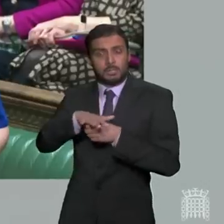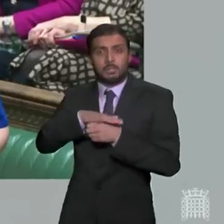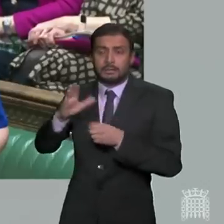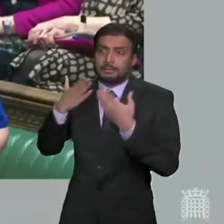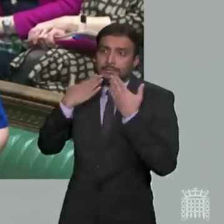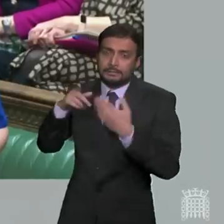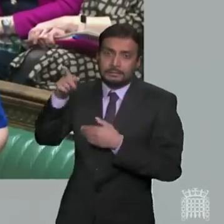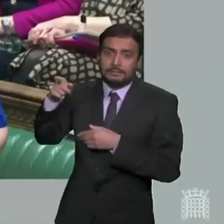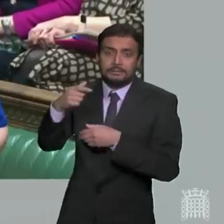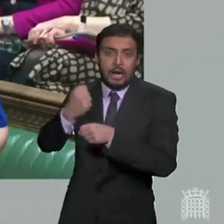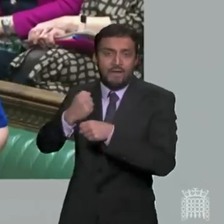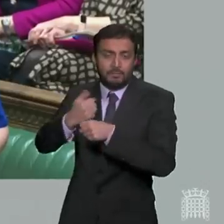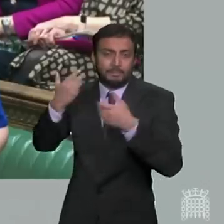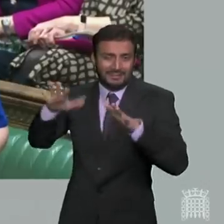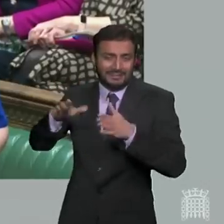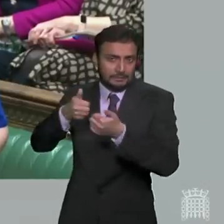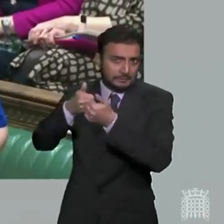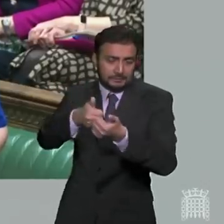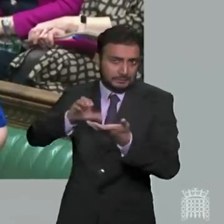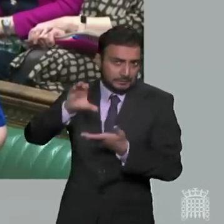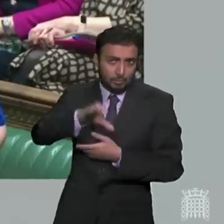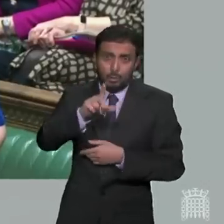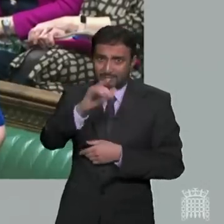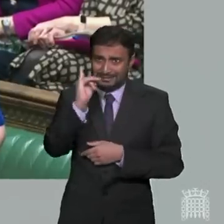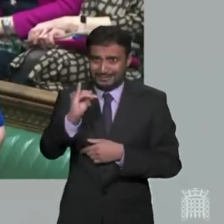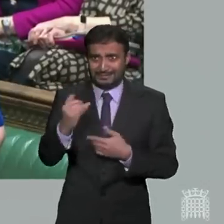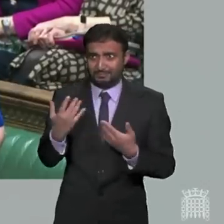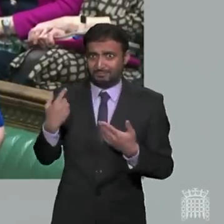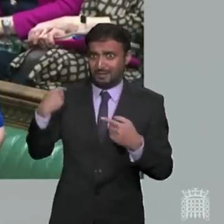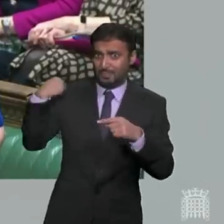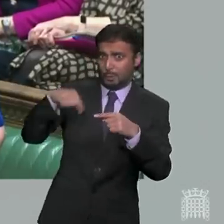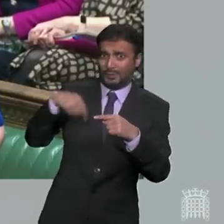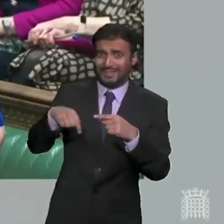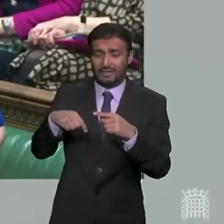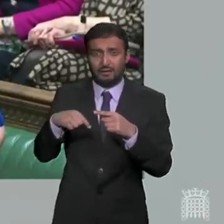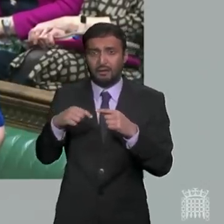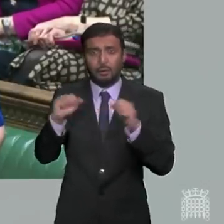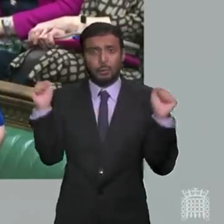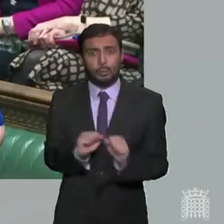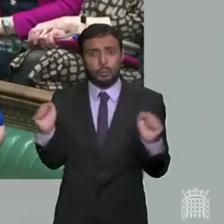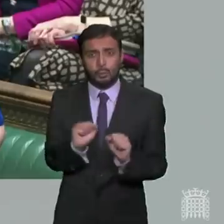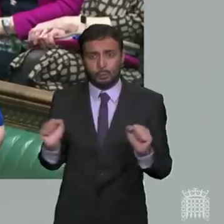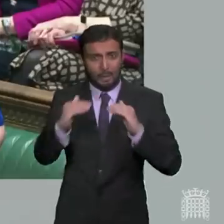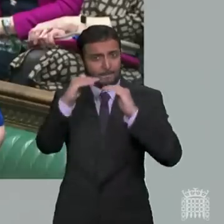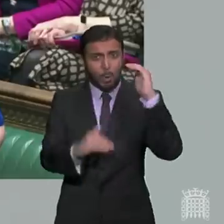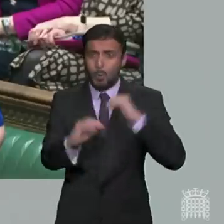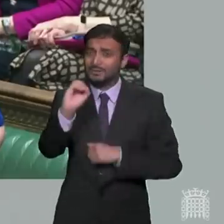with temperatures this week falling below freezing in Lincolnshire, those living in park homes are particularly concerned about when they will receive their support.